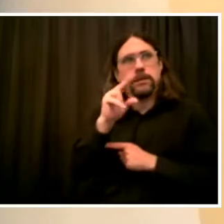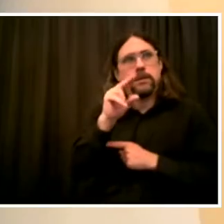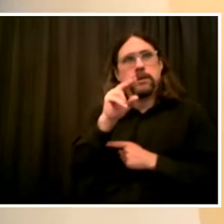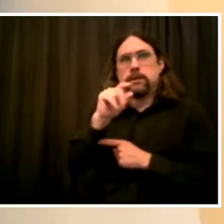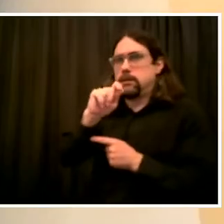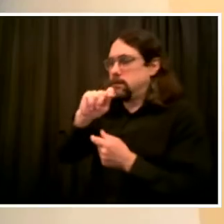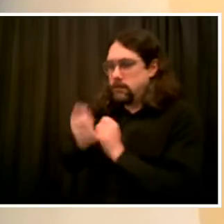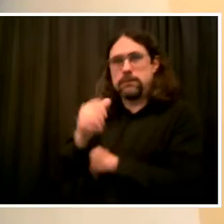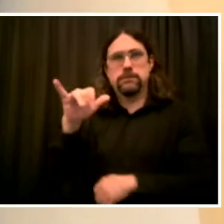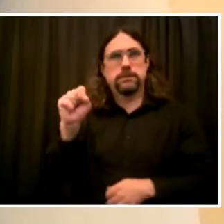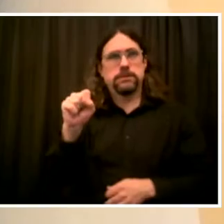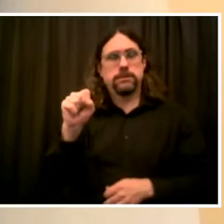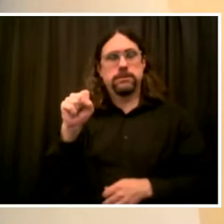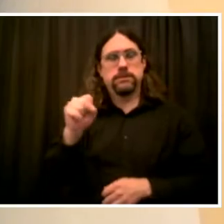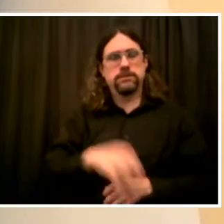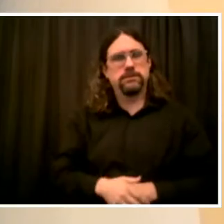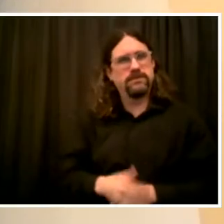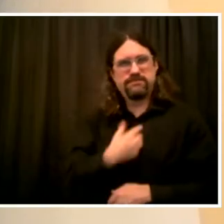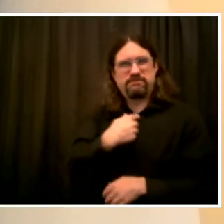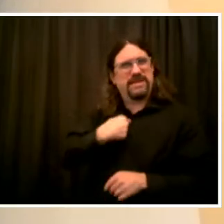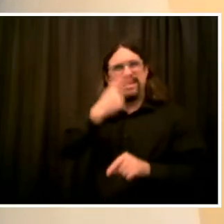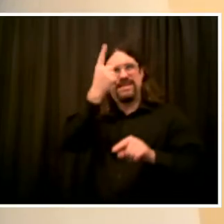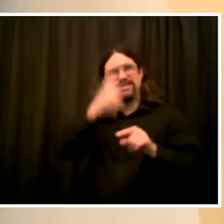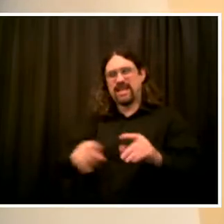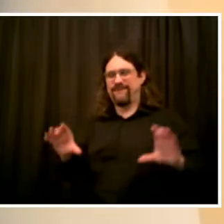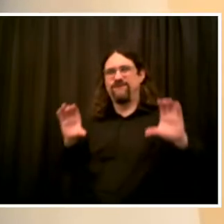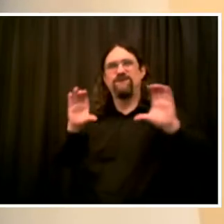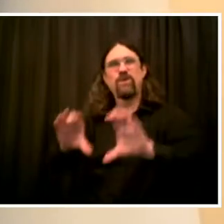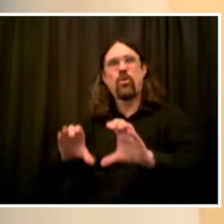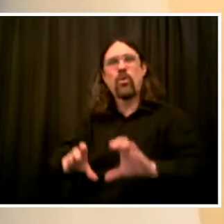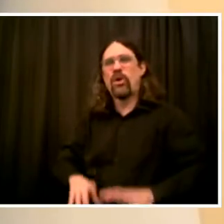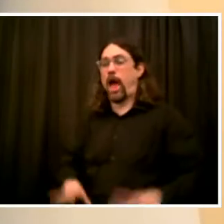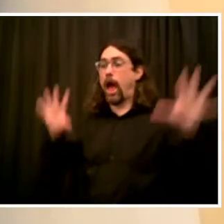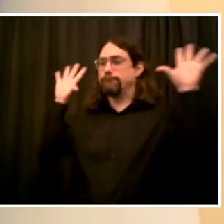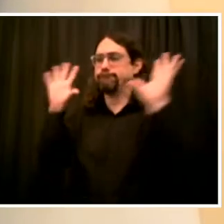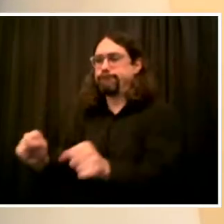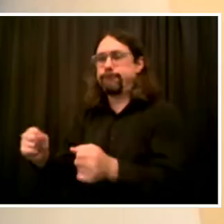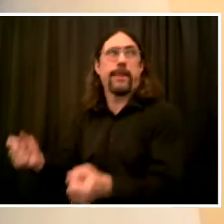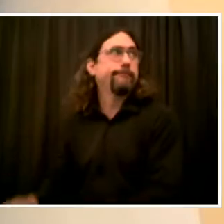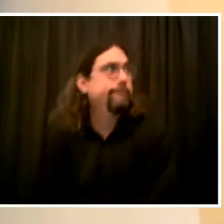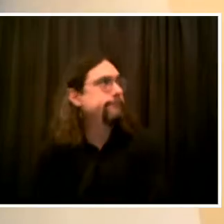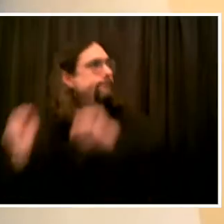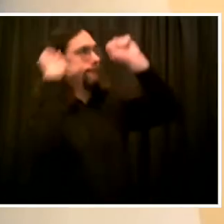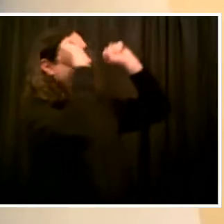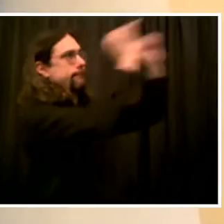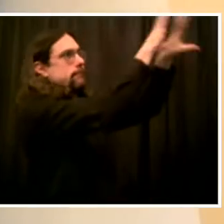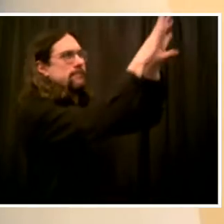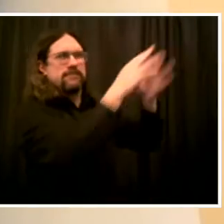BECAUSE EYTH WTAN TO GIVE IT A TRY AND THEN THEY'RE NOT QUITE READY YET.